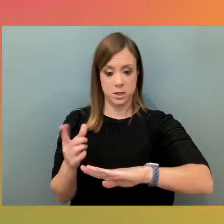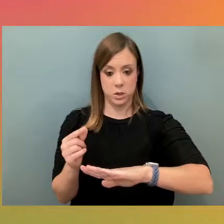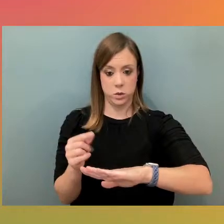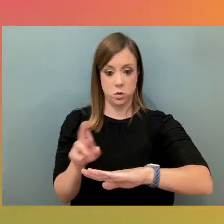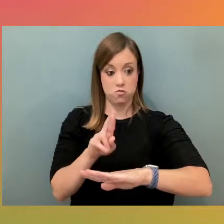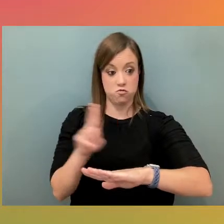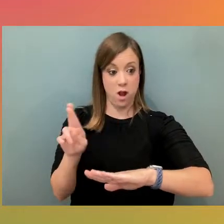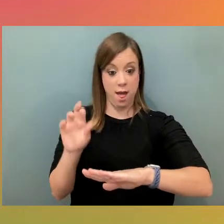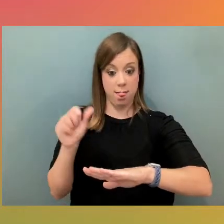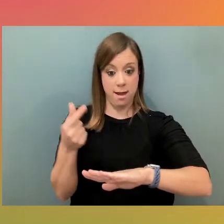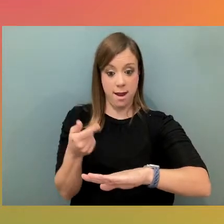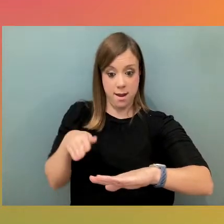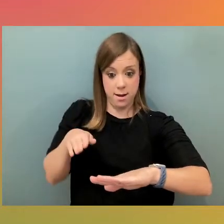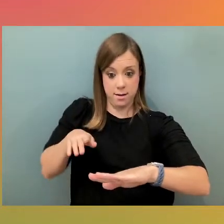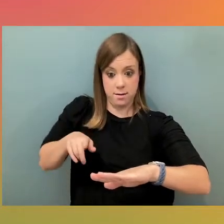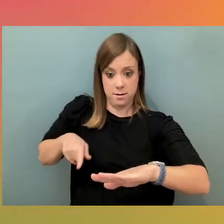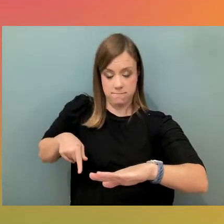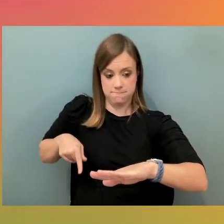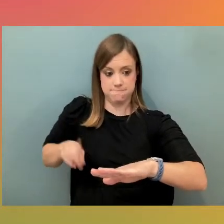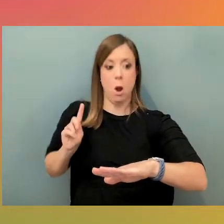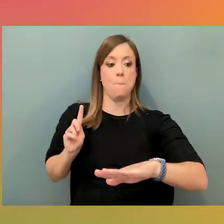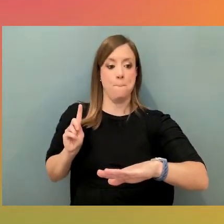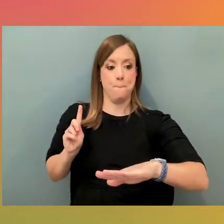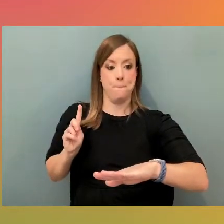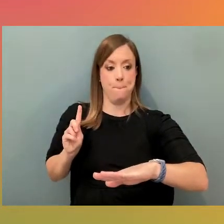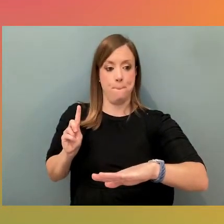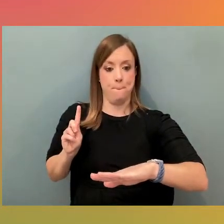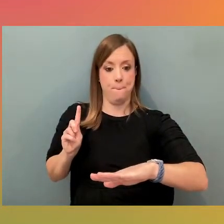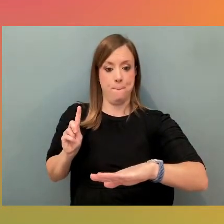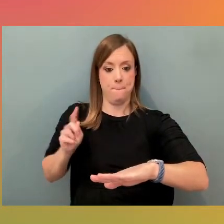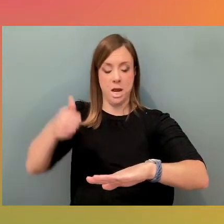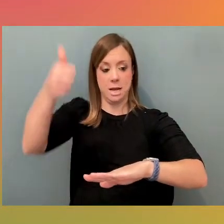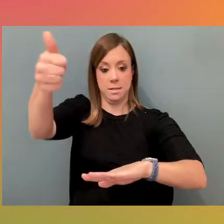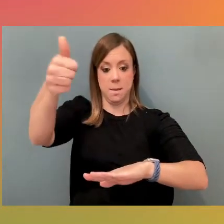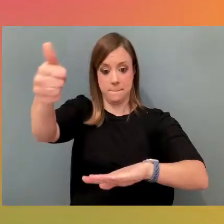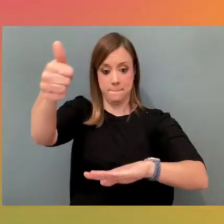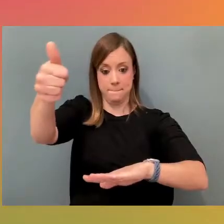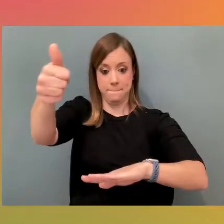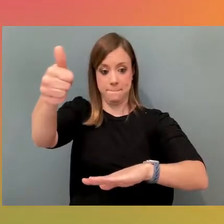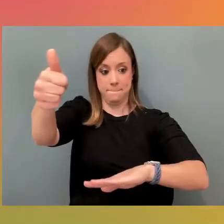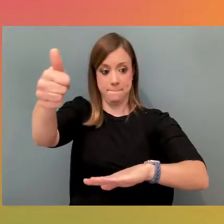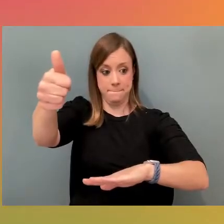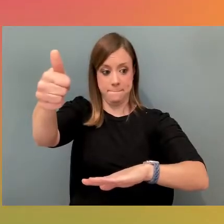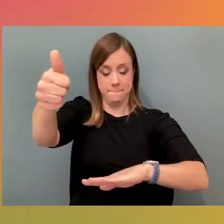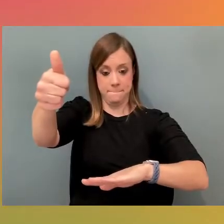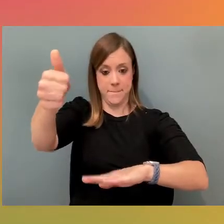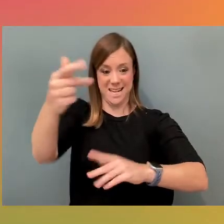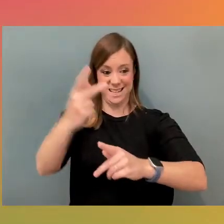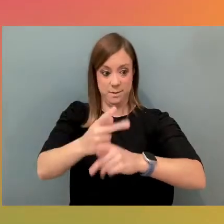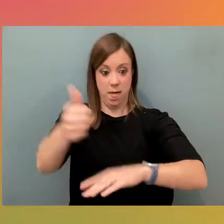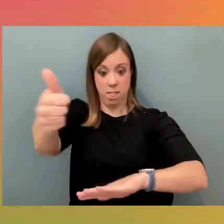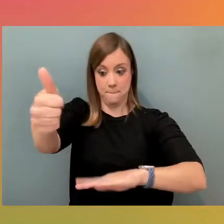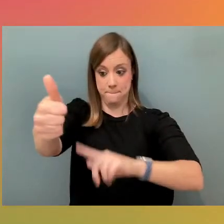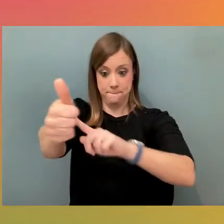DOWN. YOU WILL LIFT YOUR RIGHT LEG INTO THE AIR. GOOD. GIVE ME A THUMBS UP.